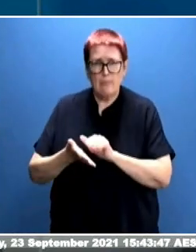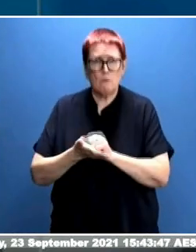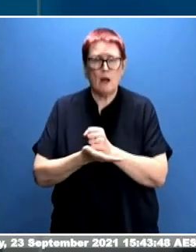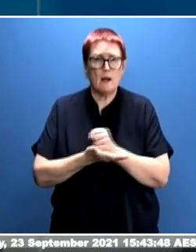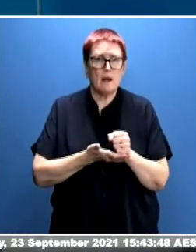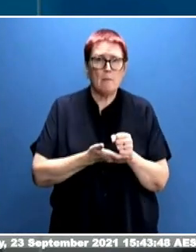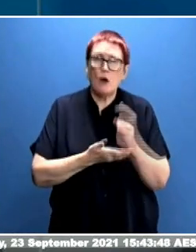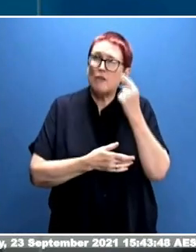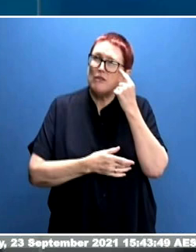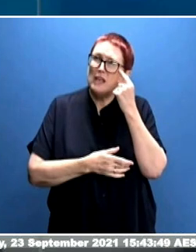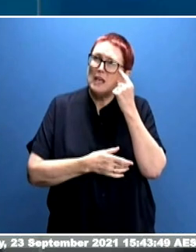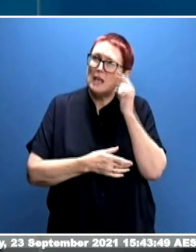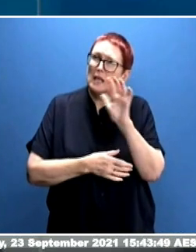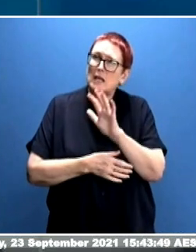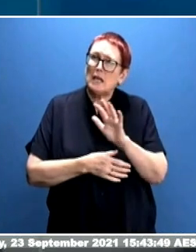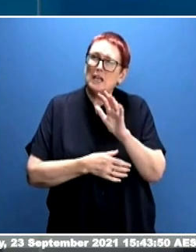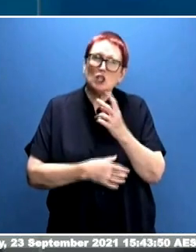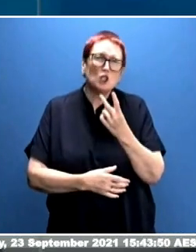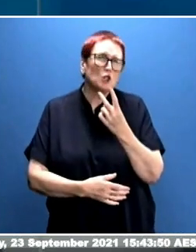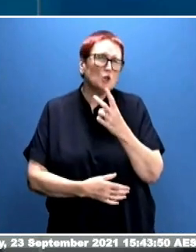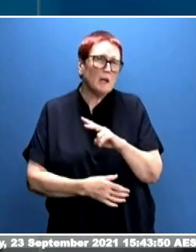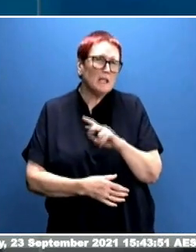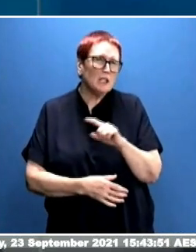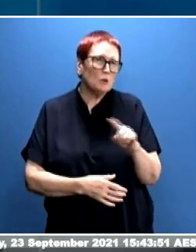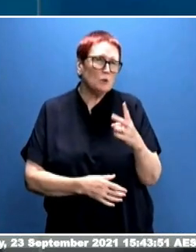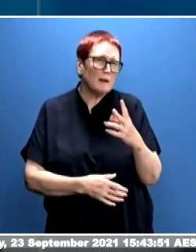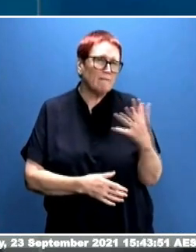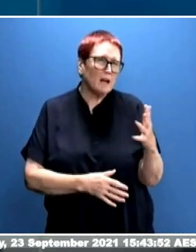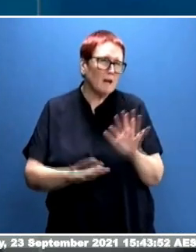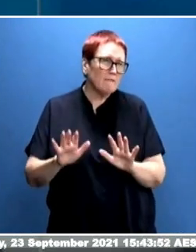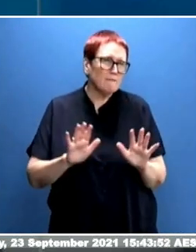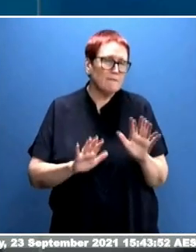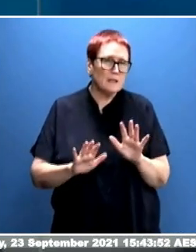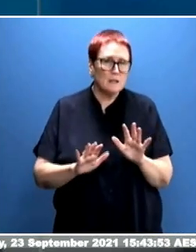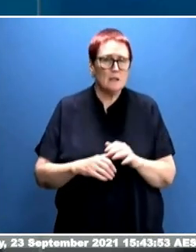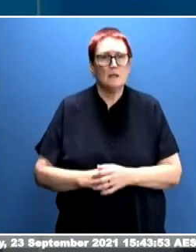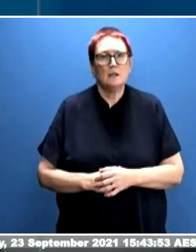is it's around 20,, however they're children that have been taken into